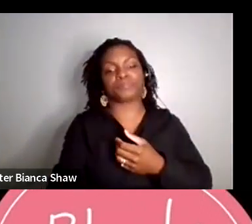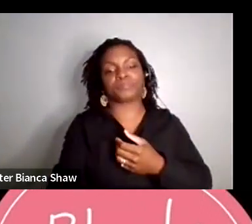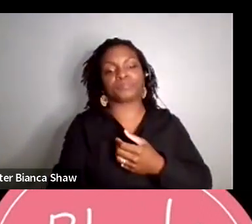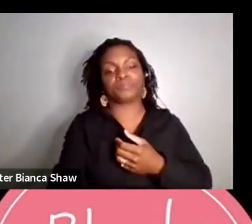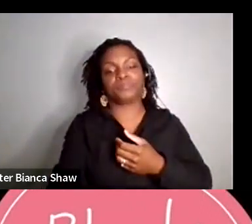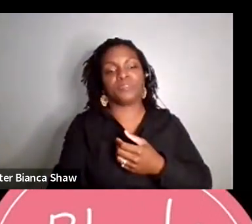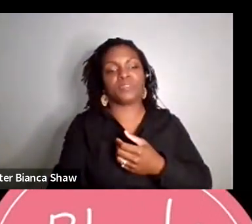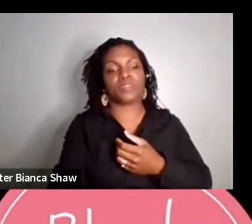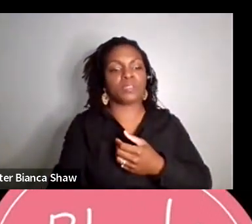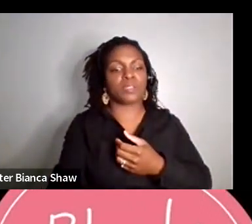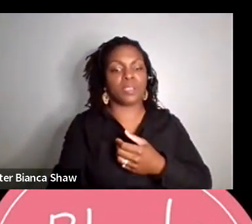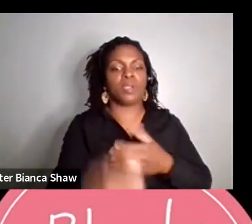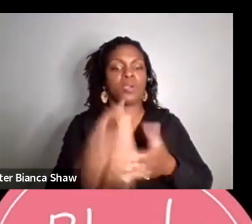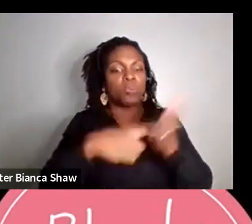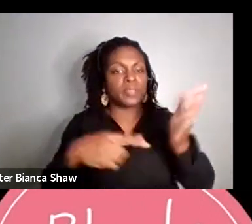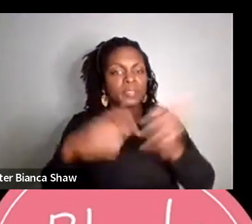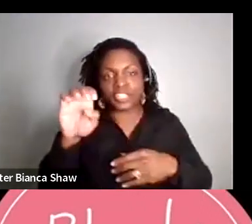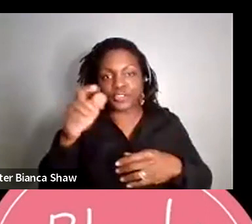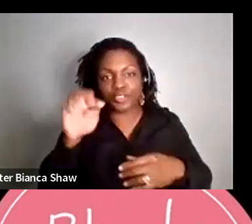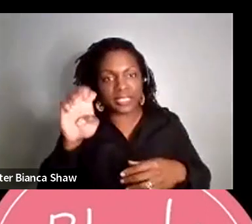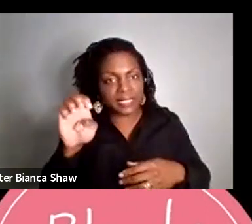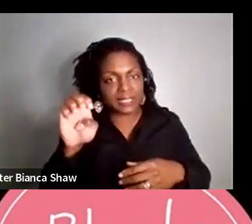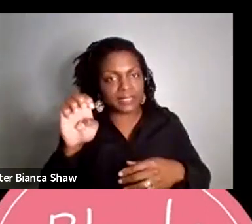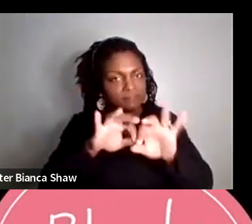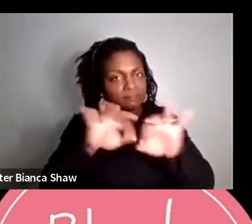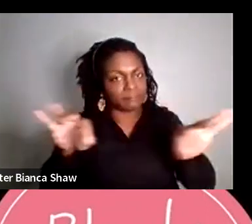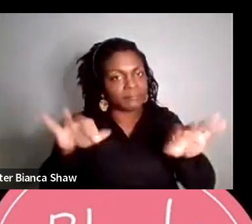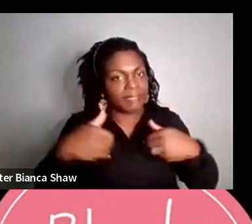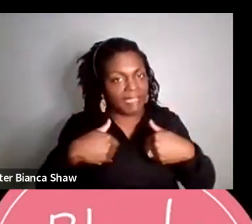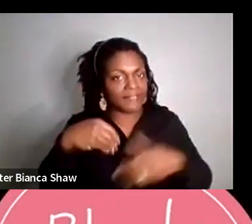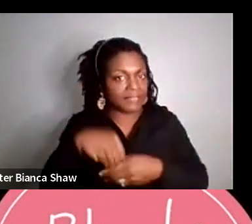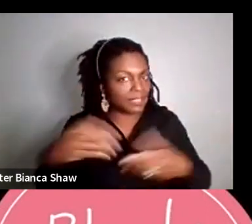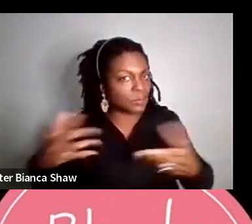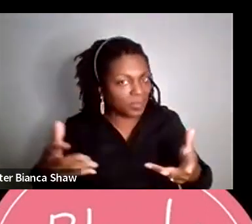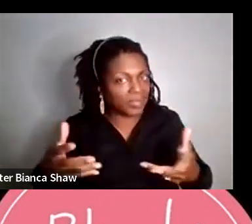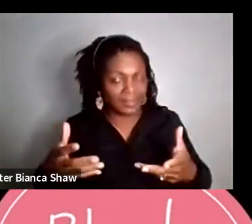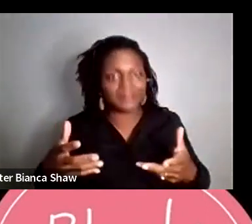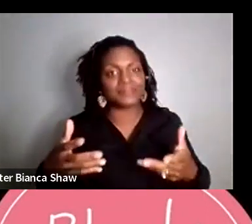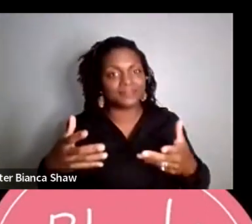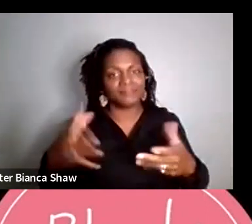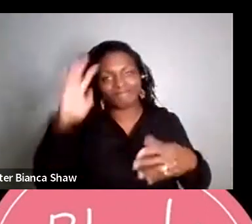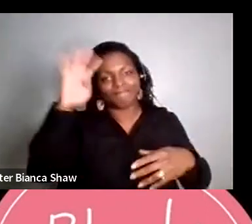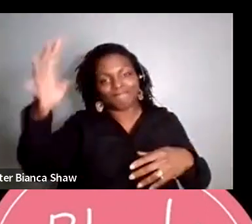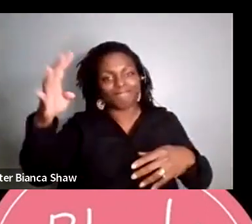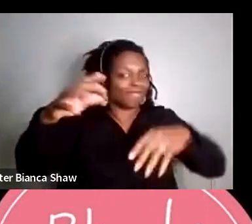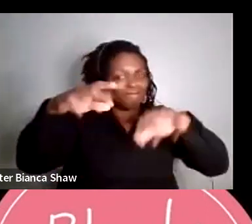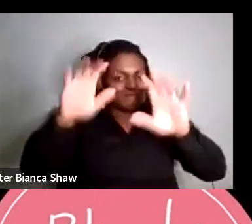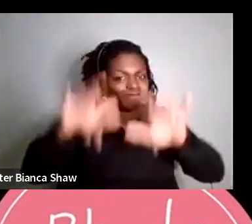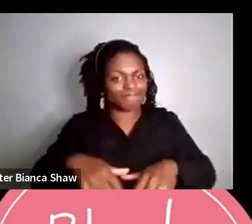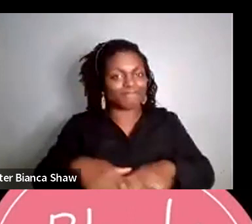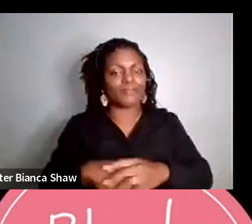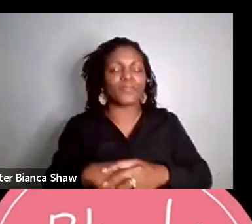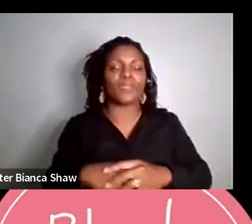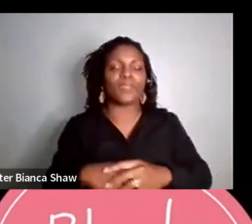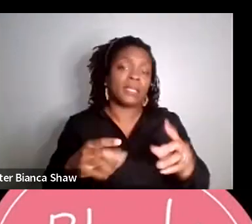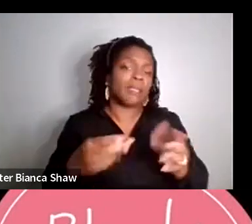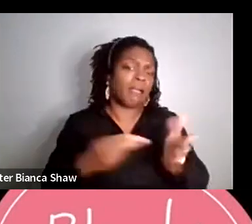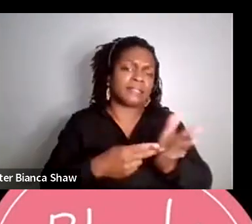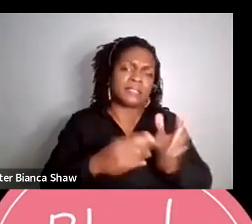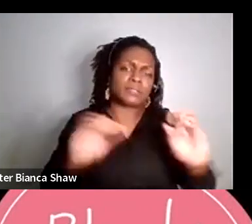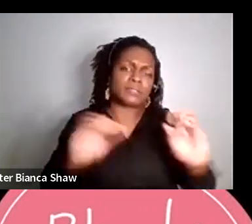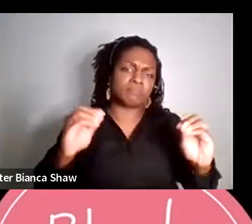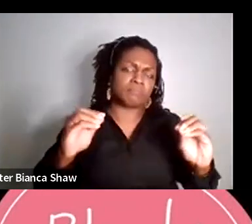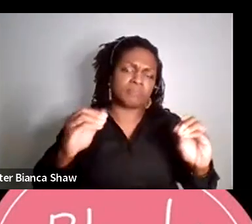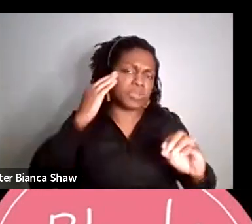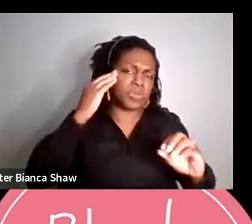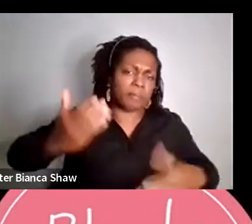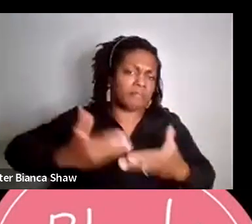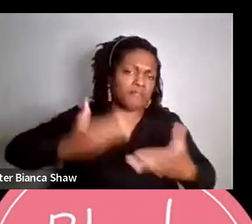And so it was a lot of fun. But, honestly, nobody really knew what went on a resume before we started that discussion.